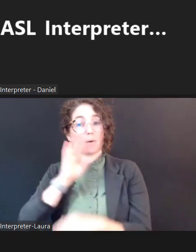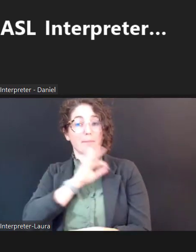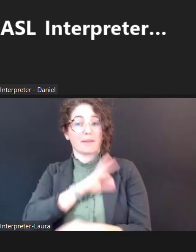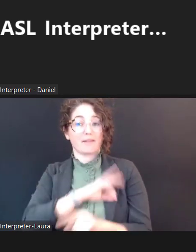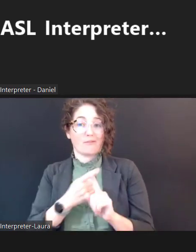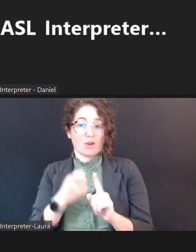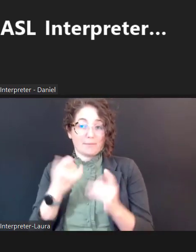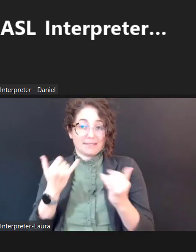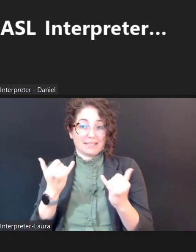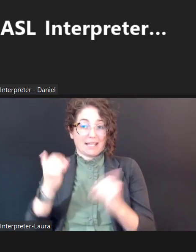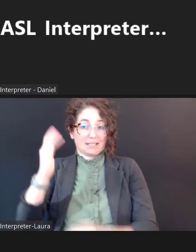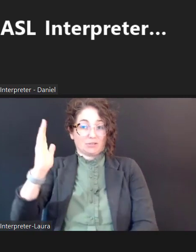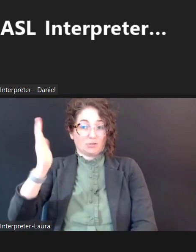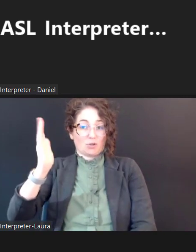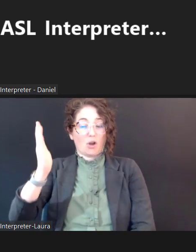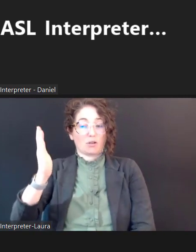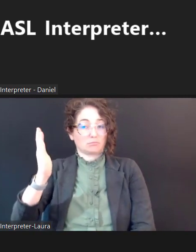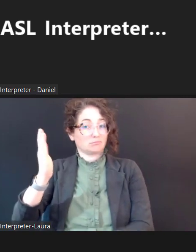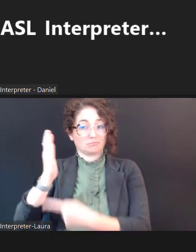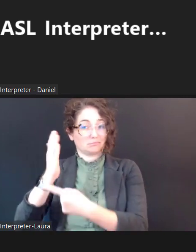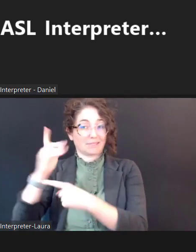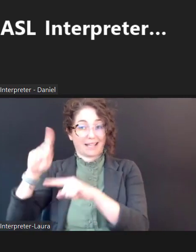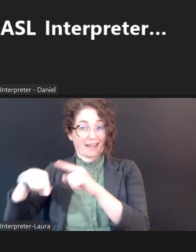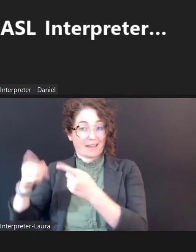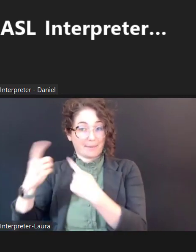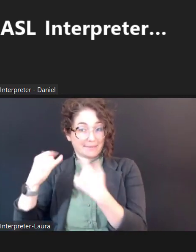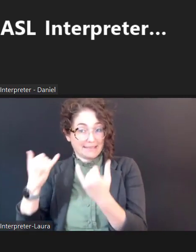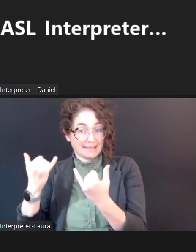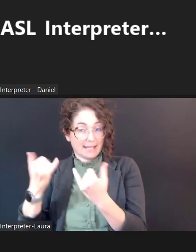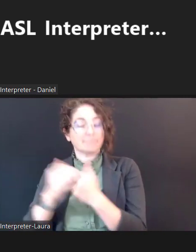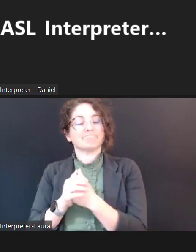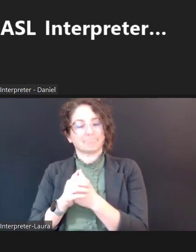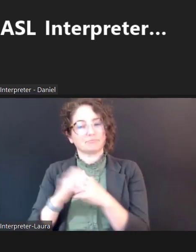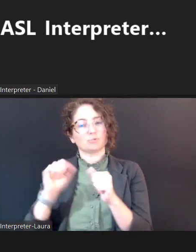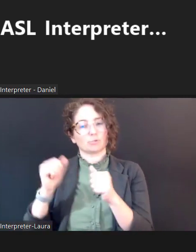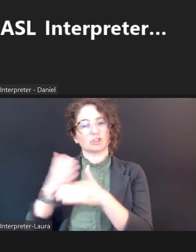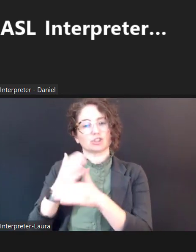who aren't attending live, direct them to our websites and we will be